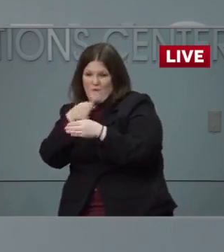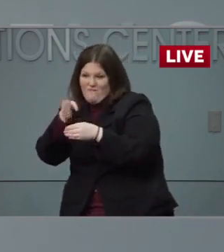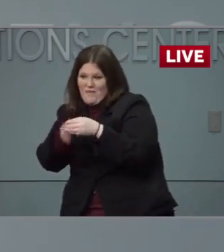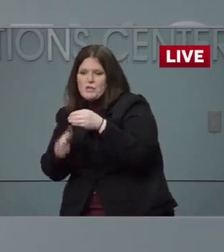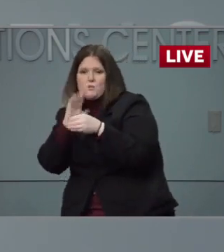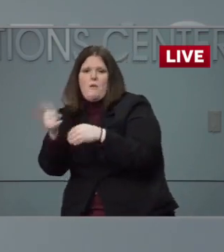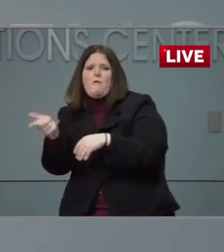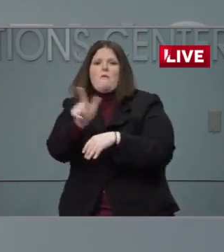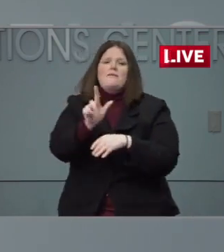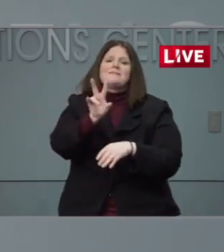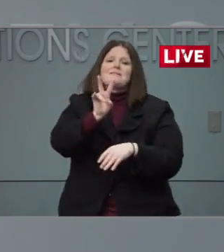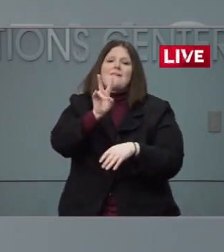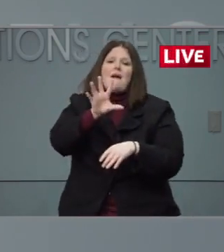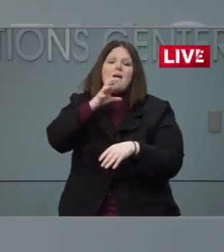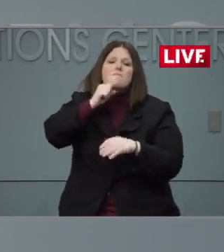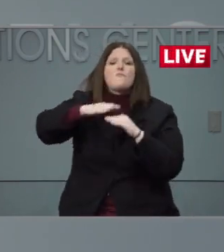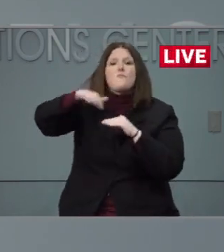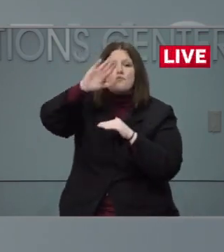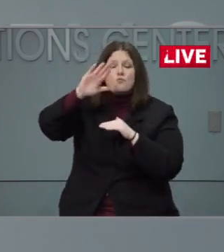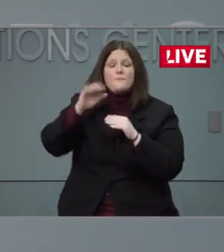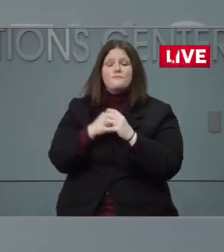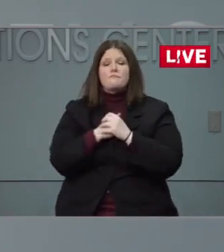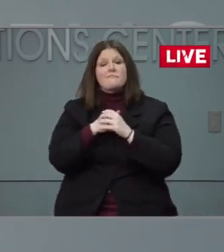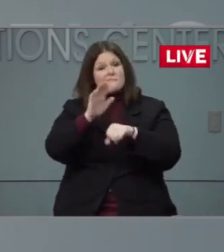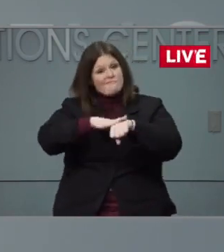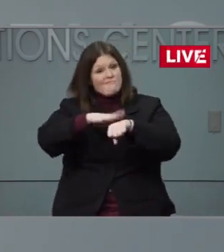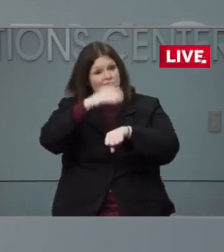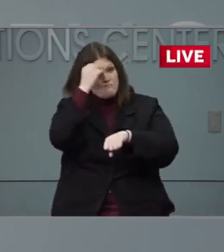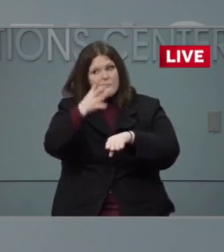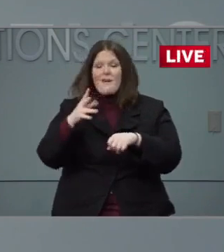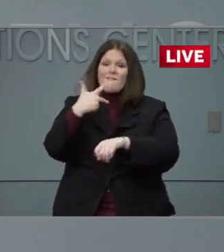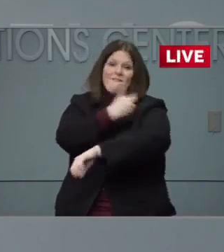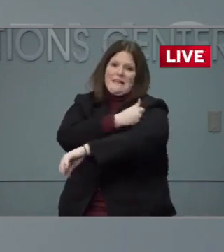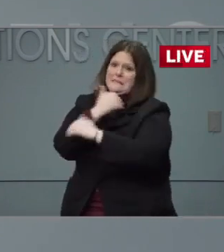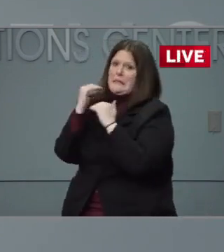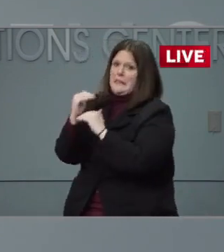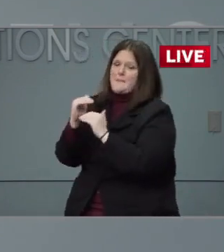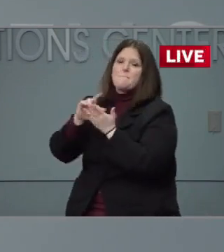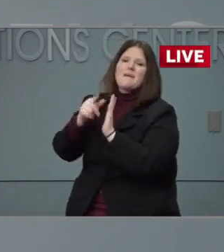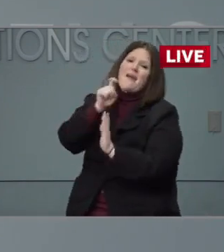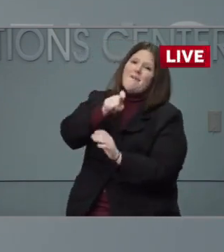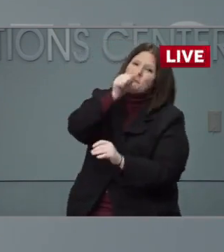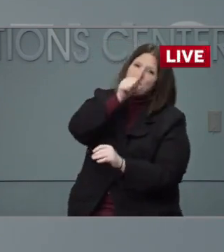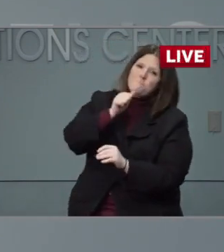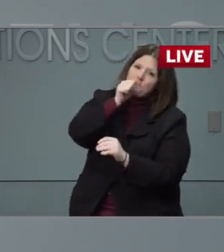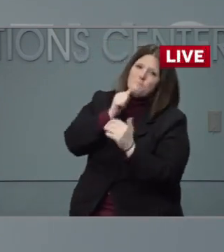REMEMBER, VACCINE SUPPLIES ARE VERY LIMITED AND PEOPLE MAY NEED TO HAVE TO WAIT.